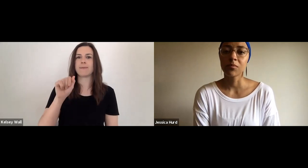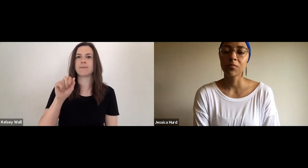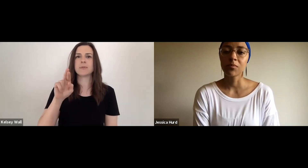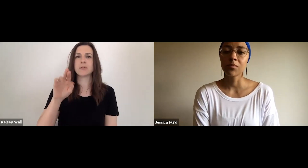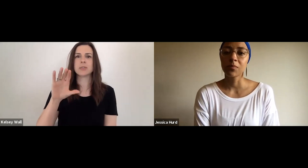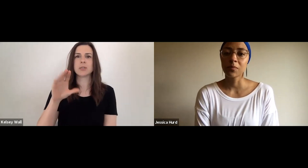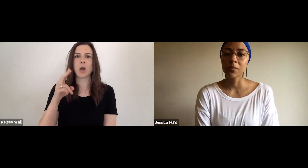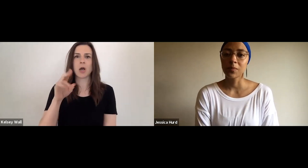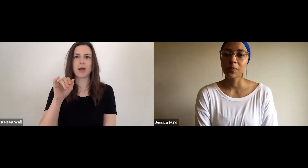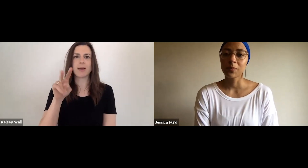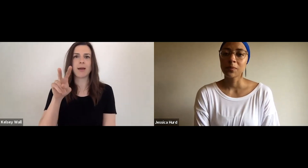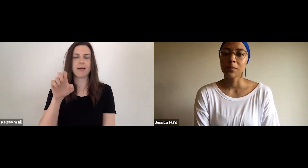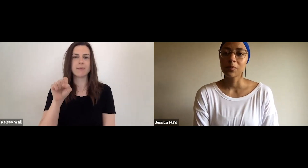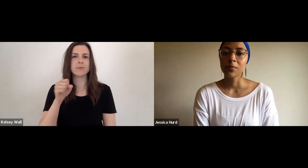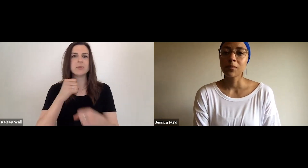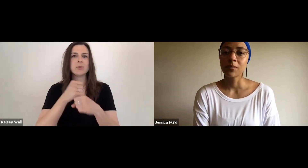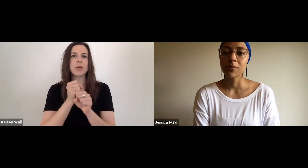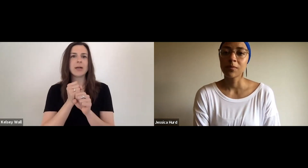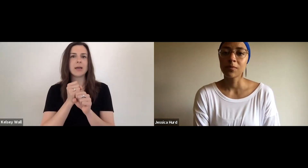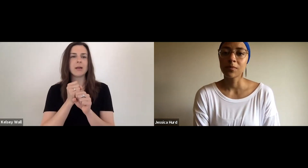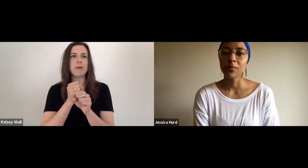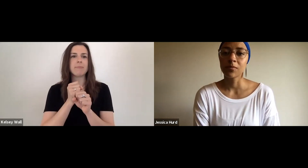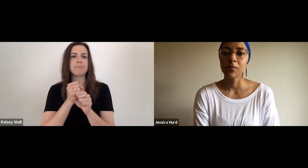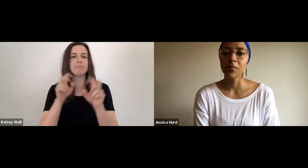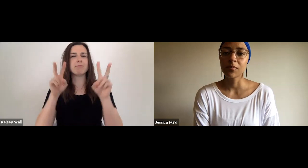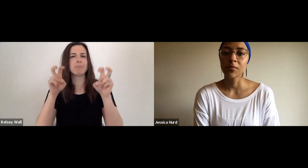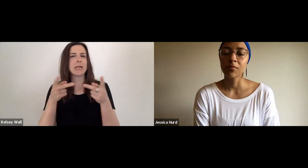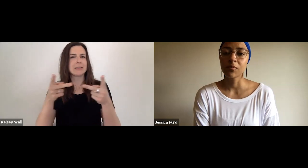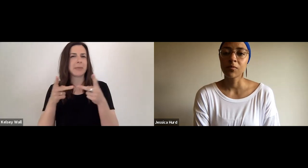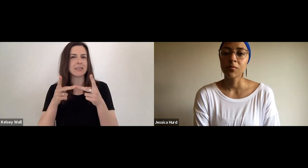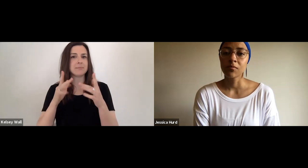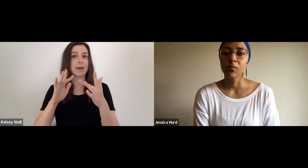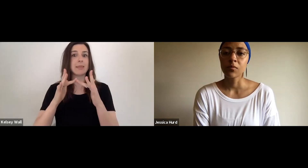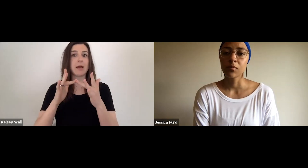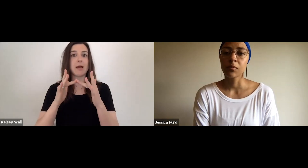RIT Archives has set up and made this platform